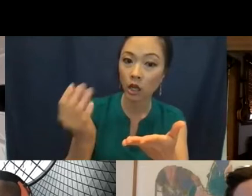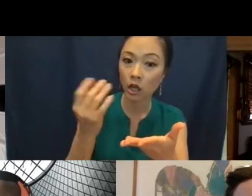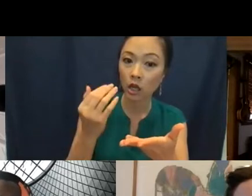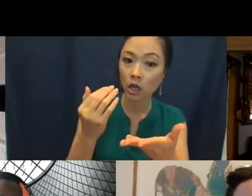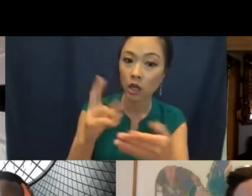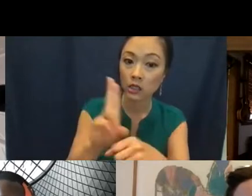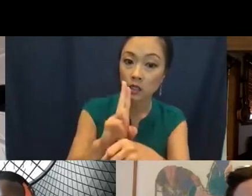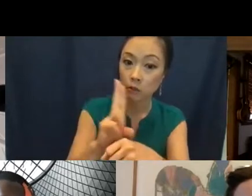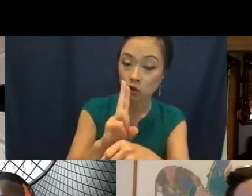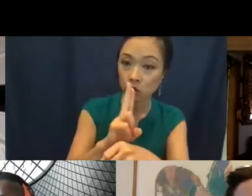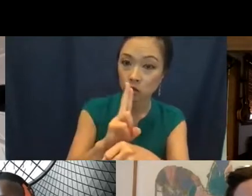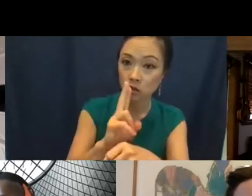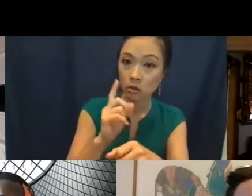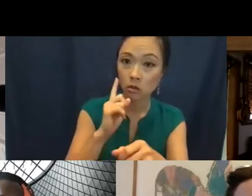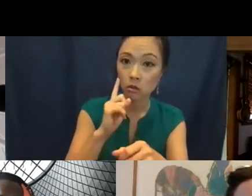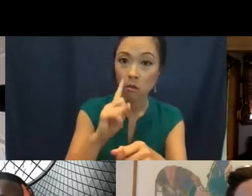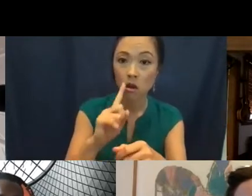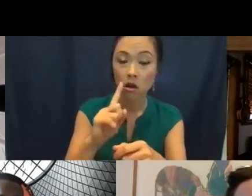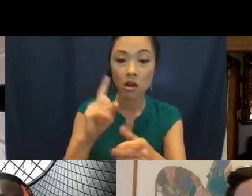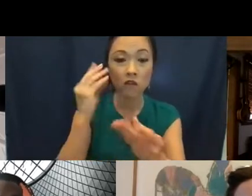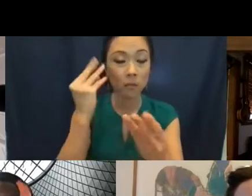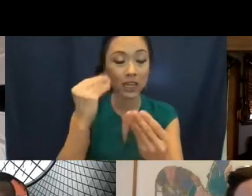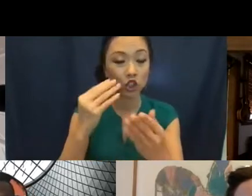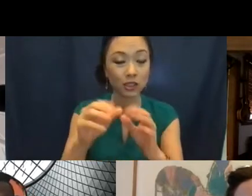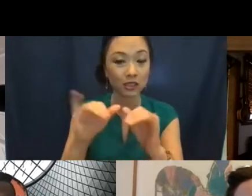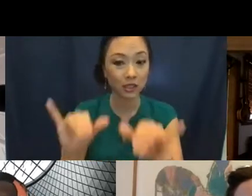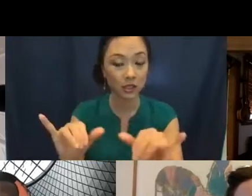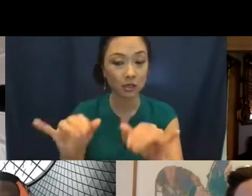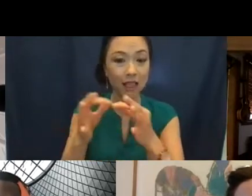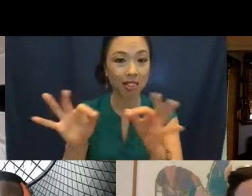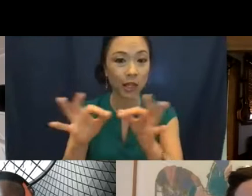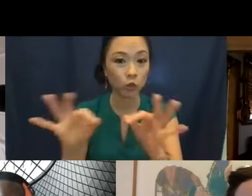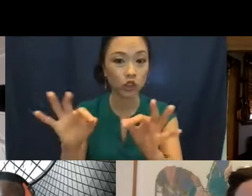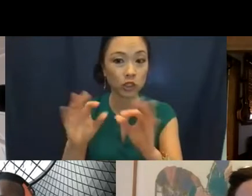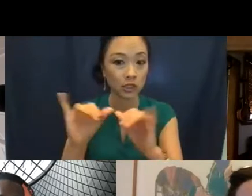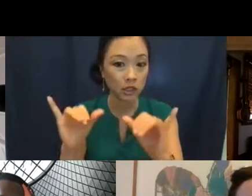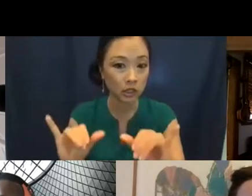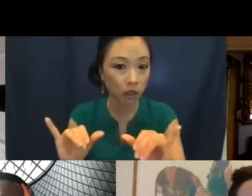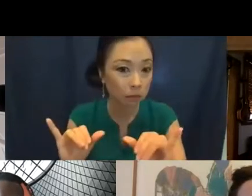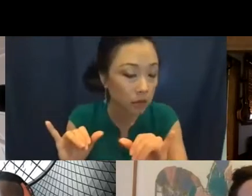systems, language systems, access systems, whether that be in the analogue or digital realm